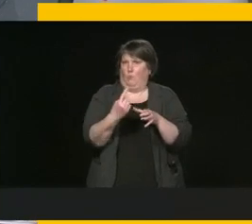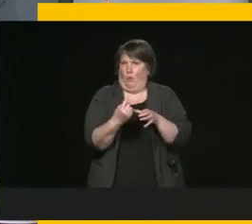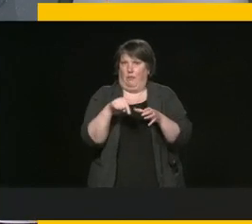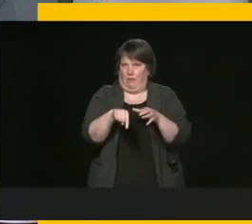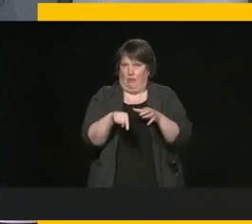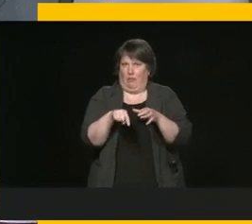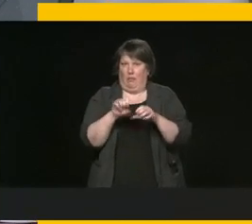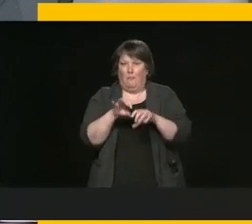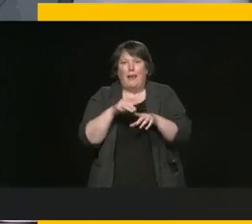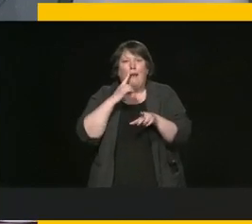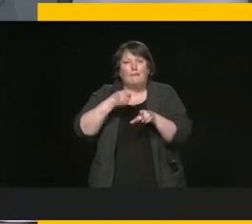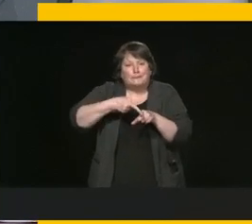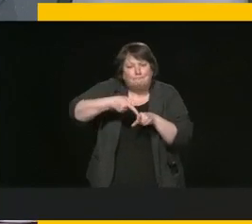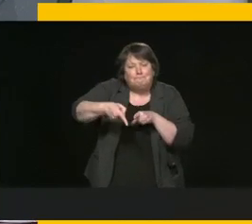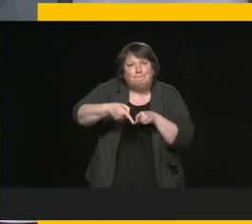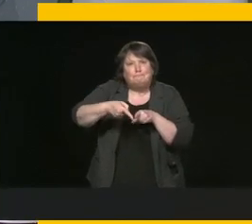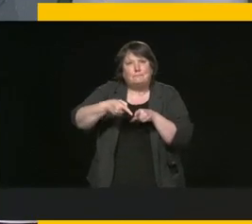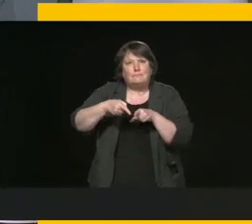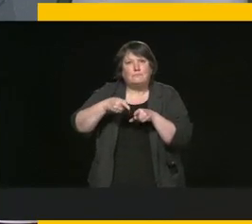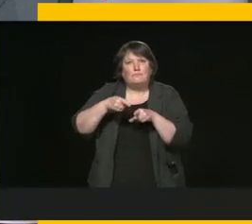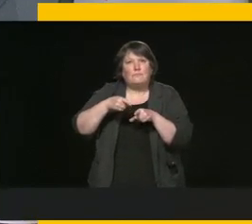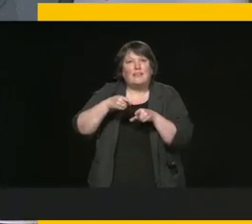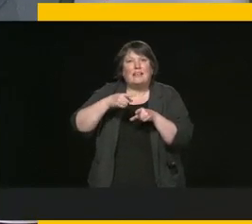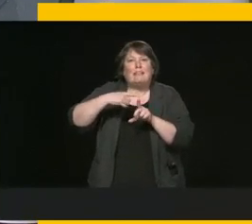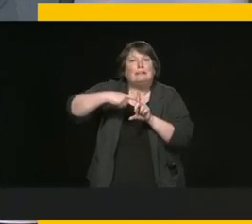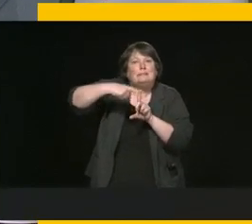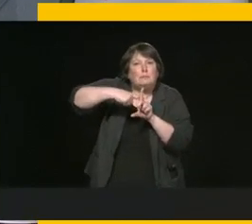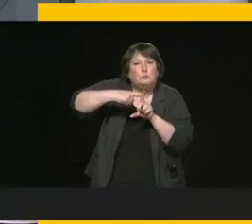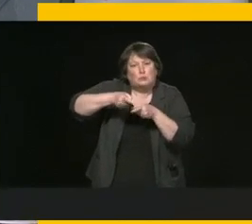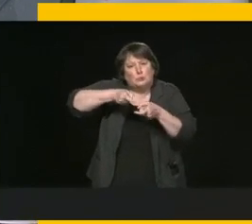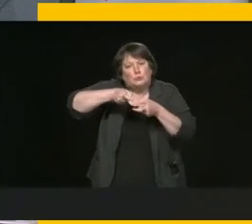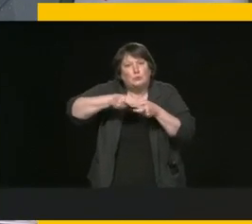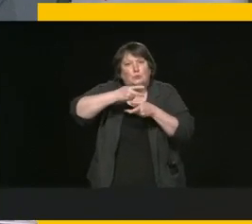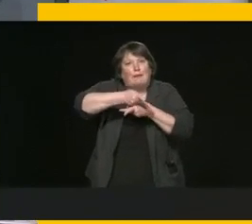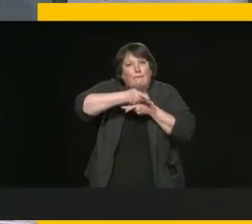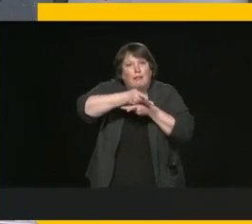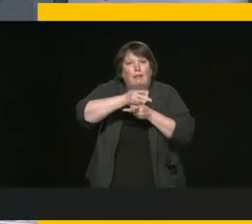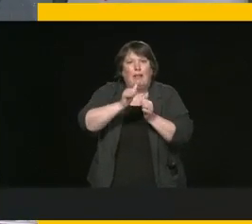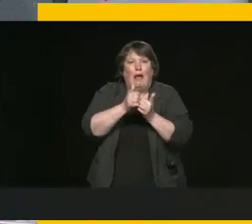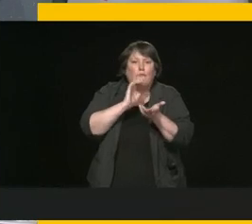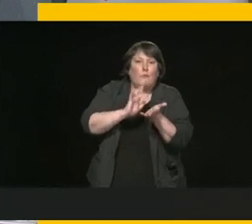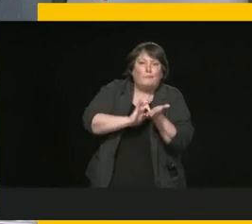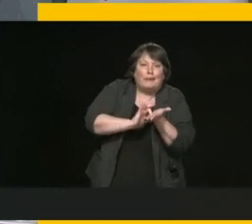WAREHOUSE BASICALLY WHERE THERE IS VERY SPECIALIZED CONDITIONS